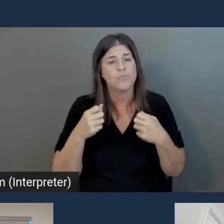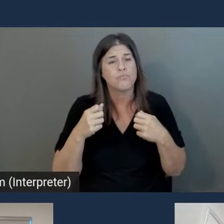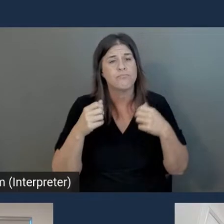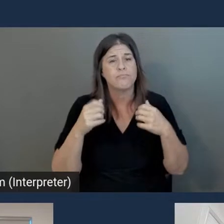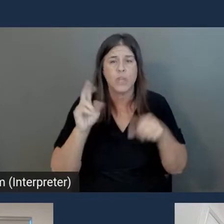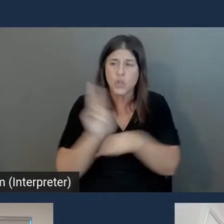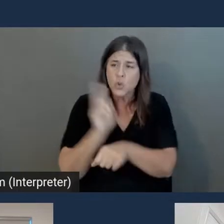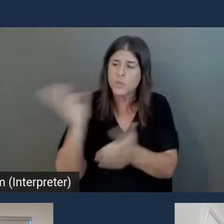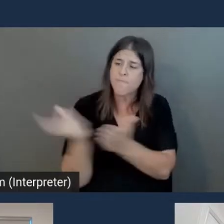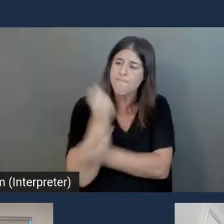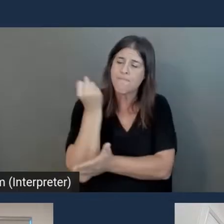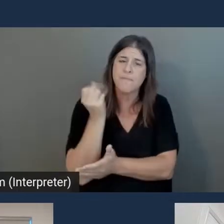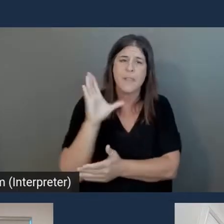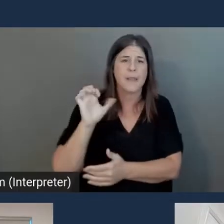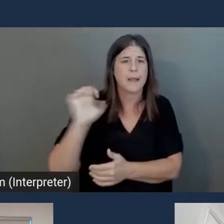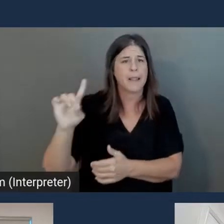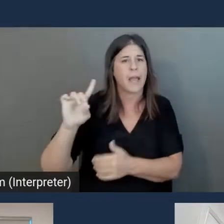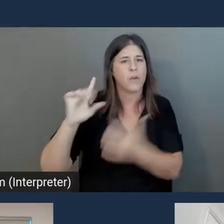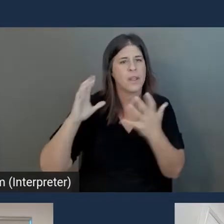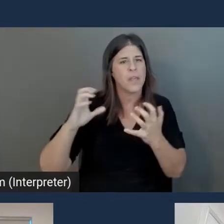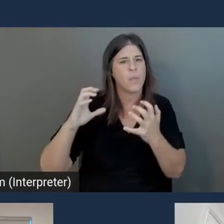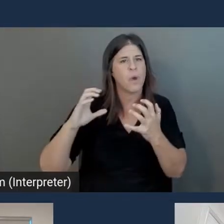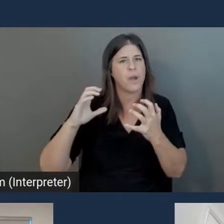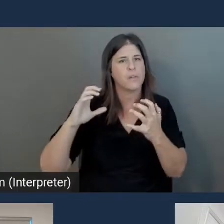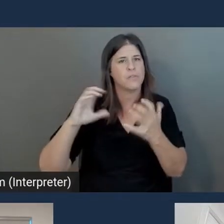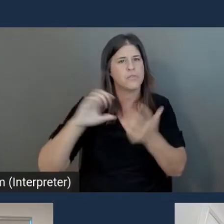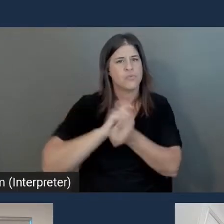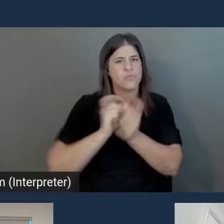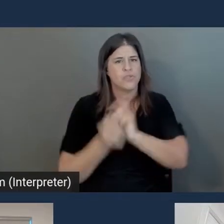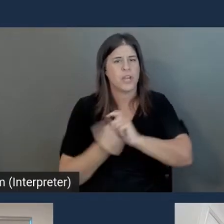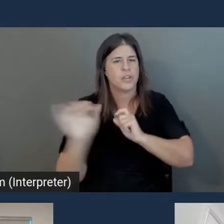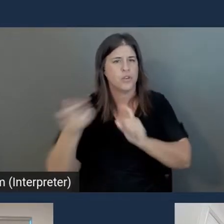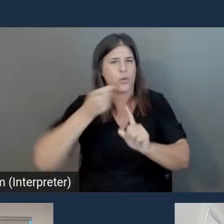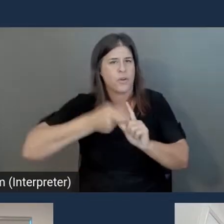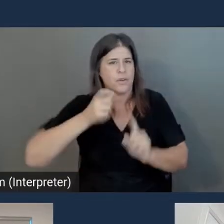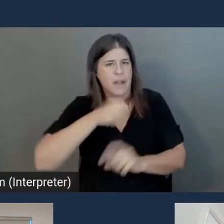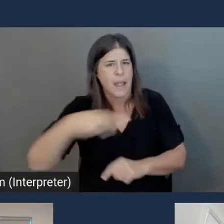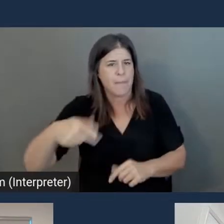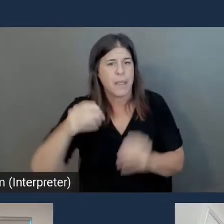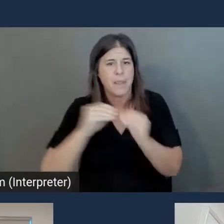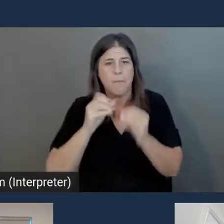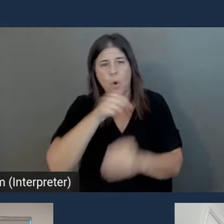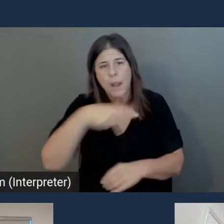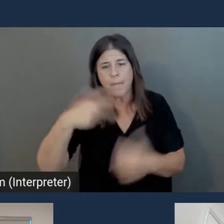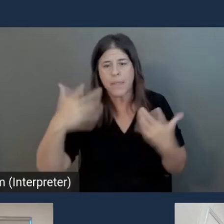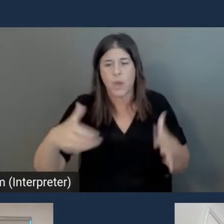so they want to modernize their applications. The older applications that they have, monolithic applications that they may have, or databases